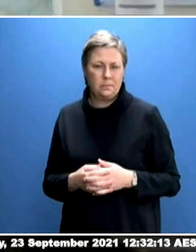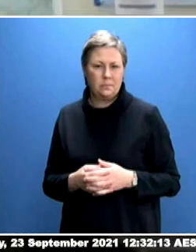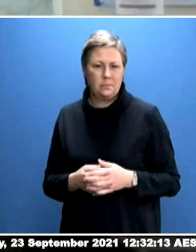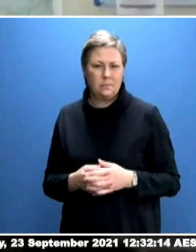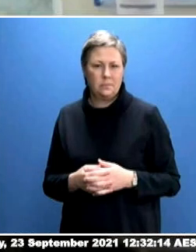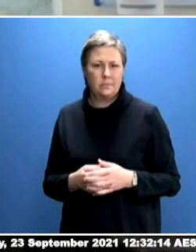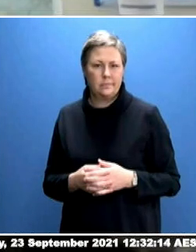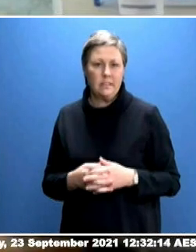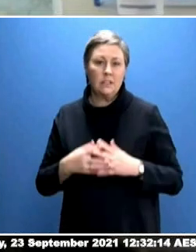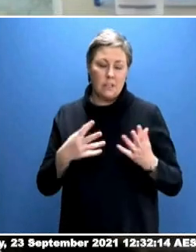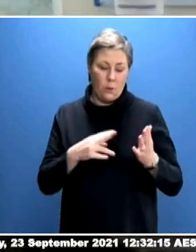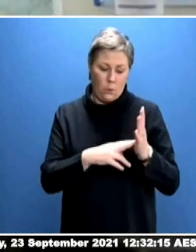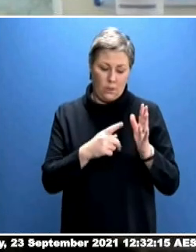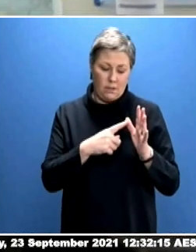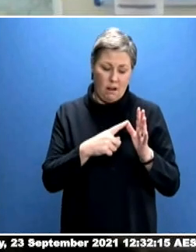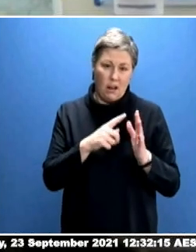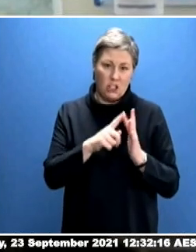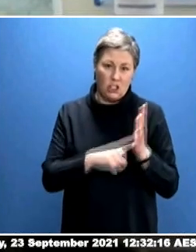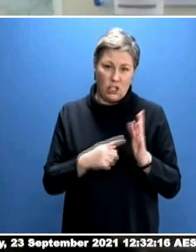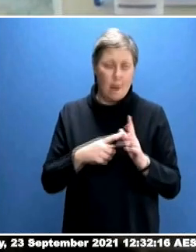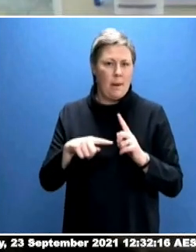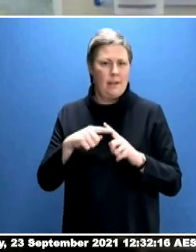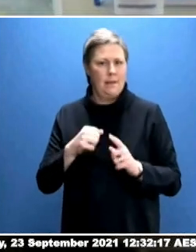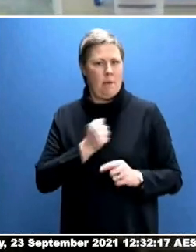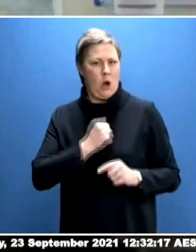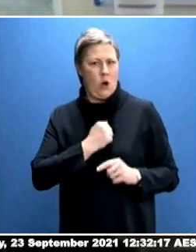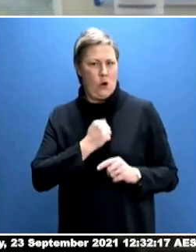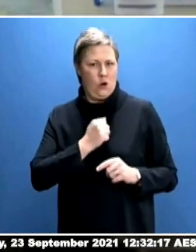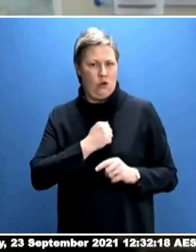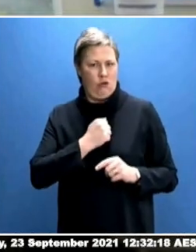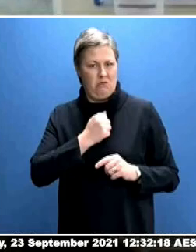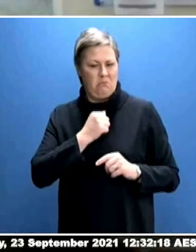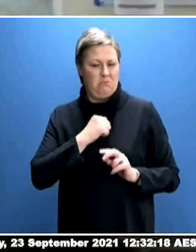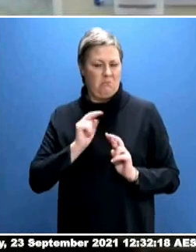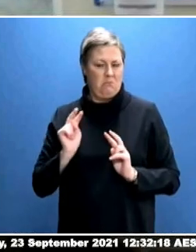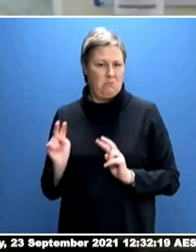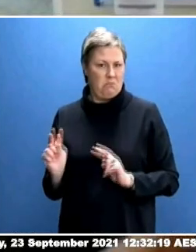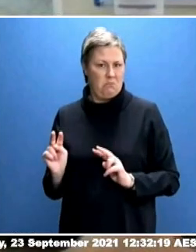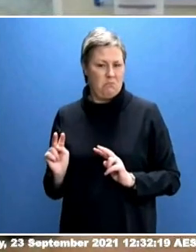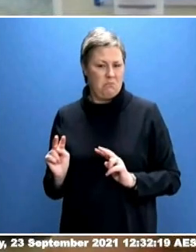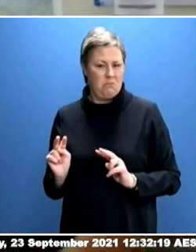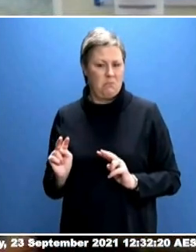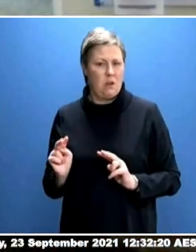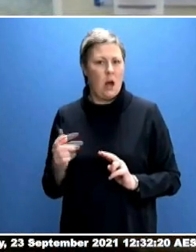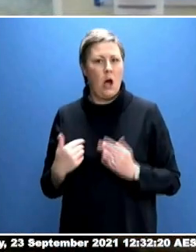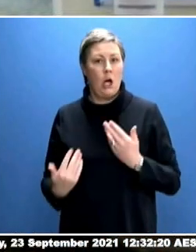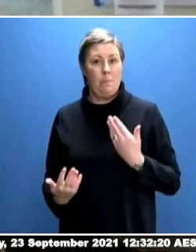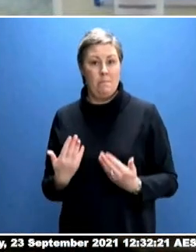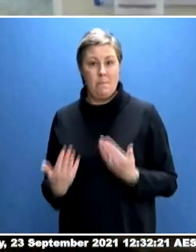and also I guess my own concerns and observations comparing, for example,